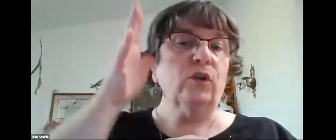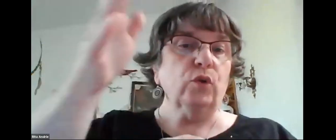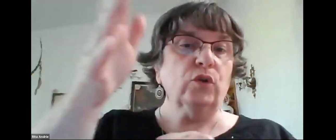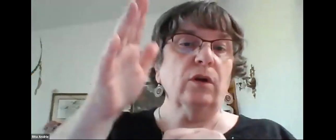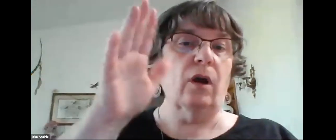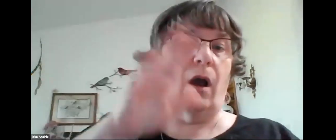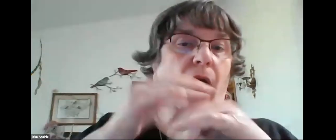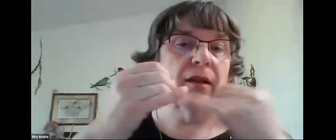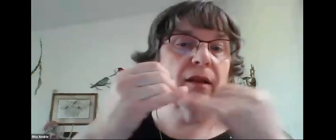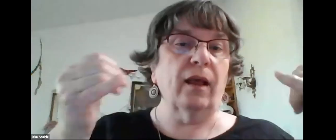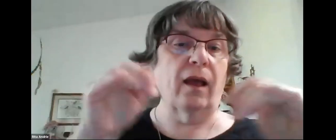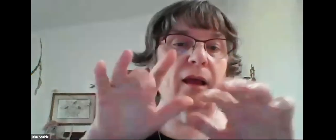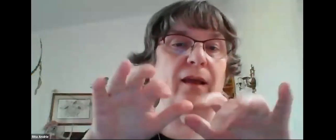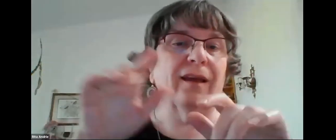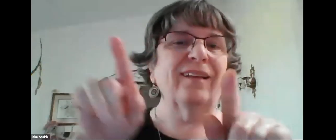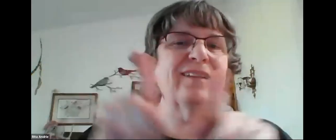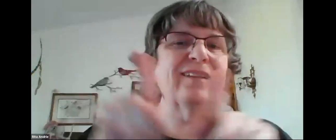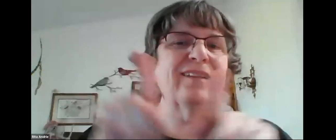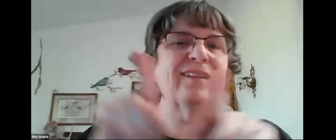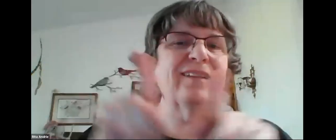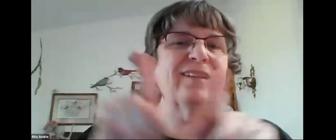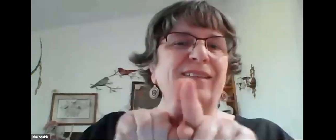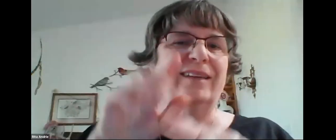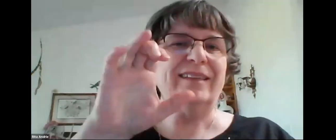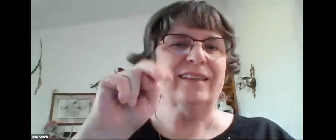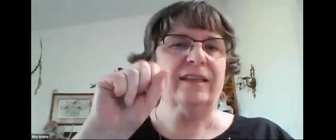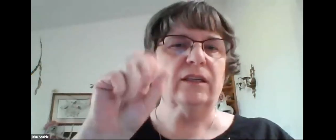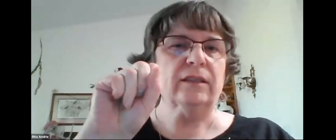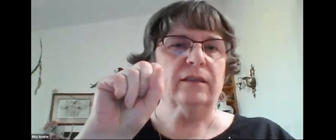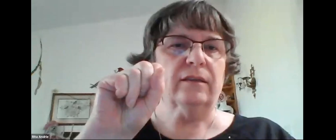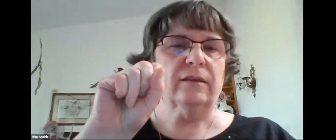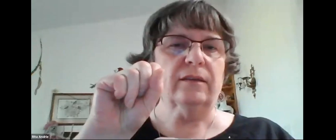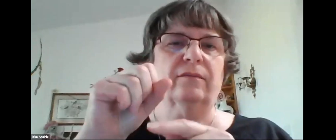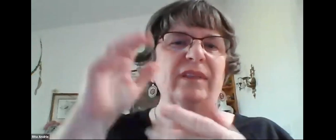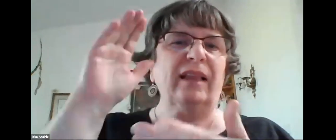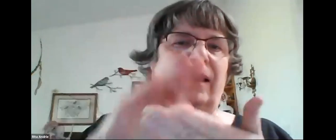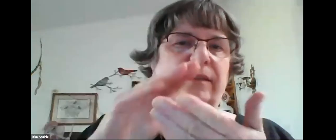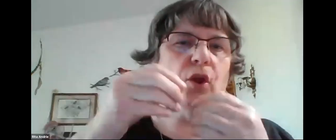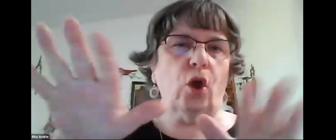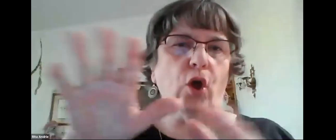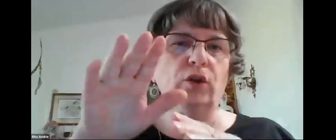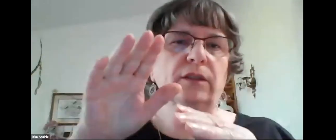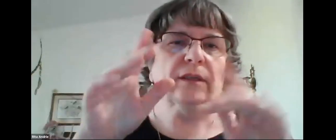own? And also, will that be accessible, like, for the